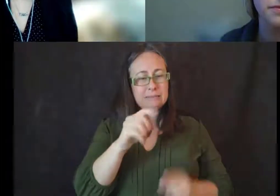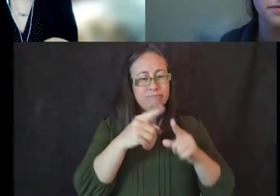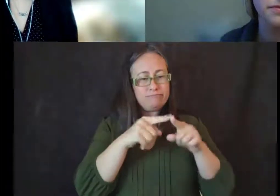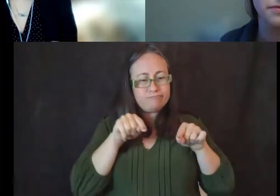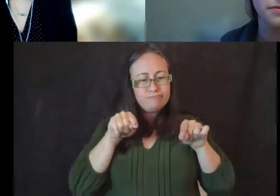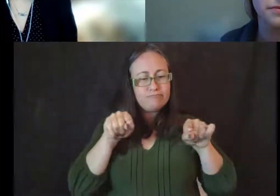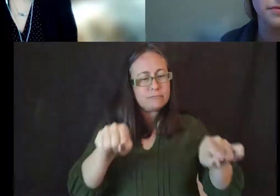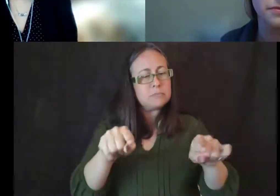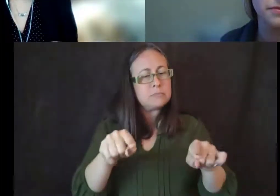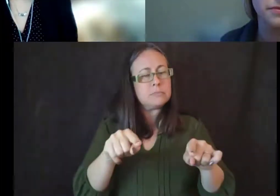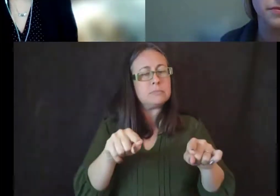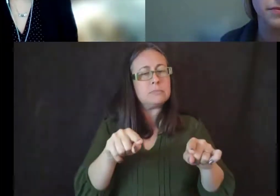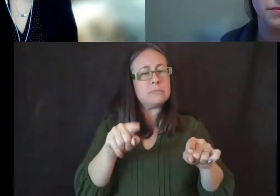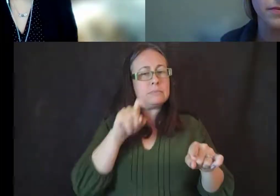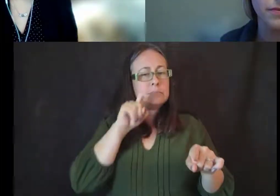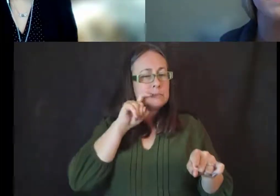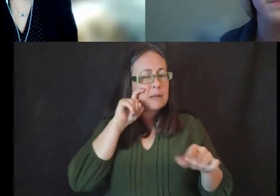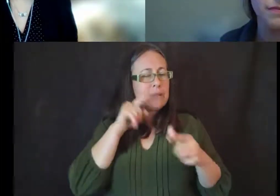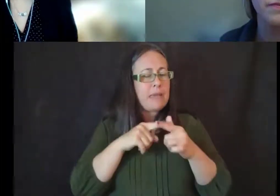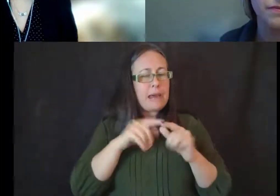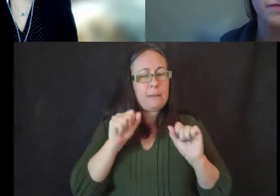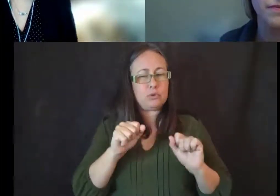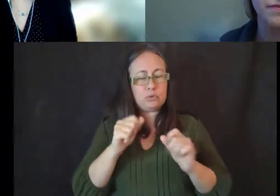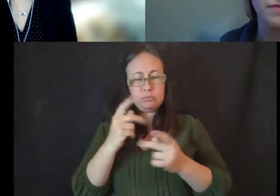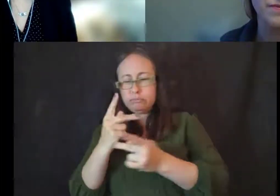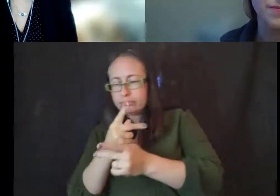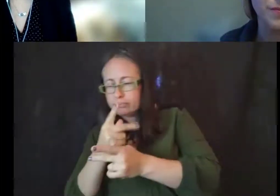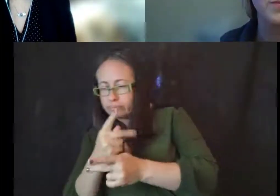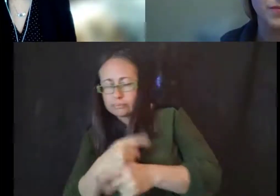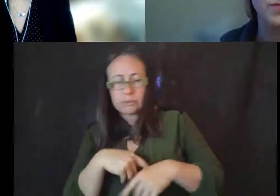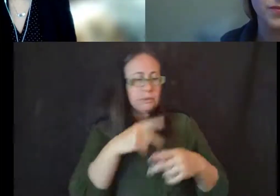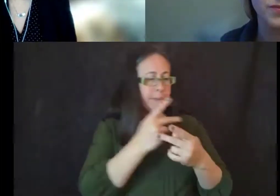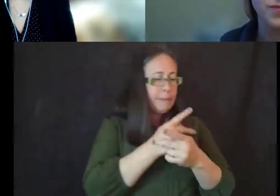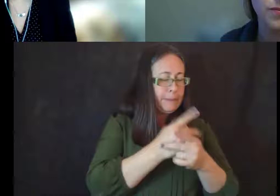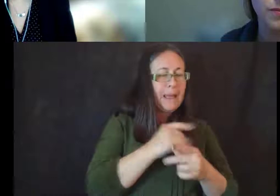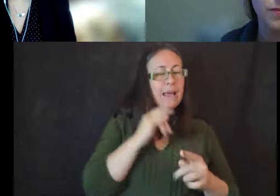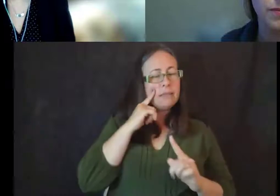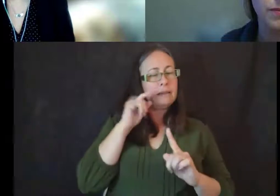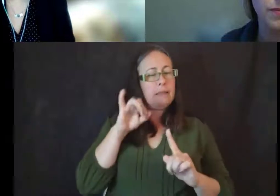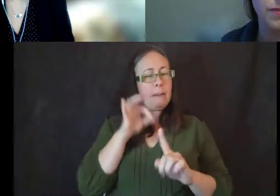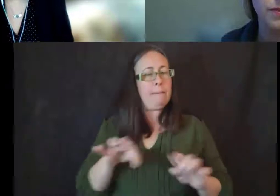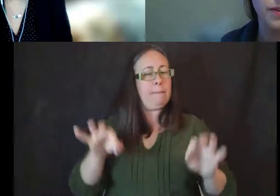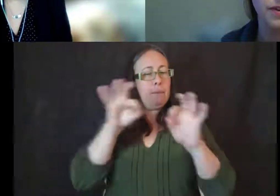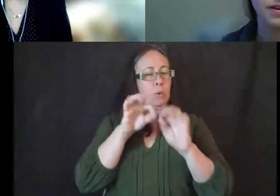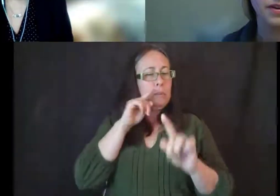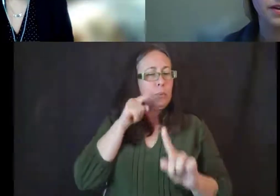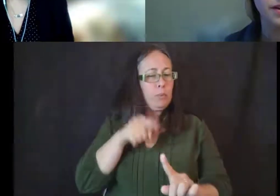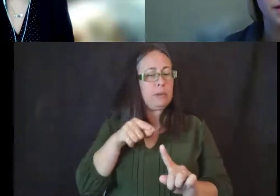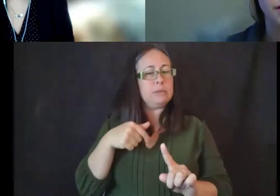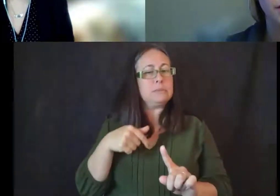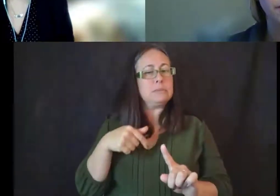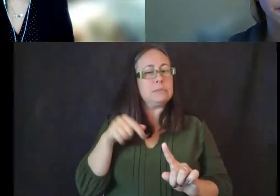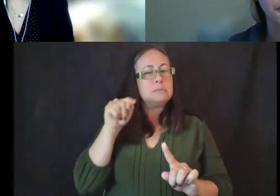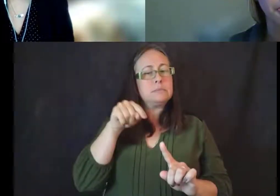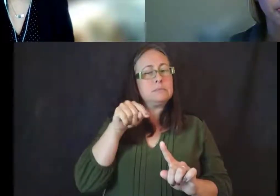to determine any differences so make sure that ... That's an important point that I think I've heard people